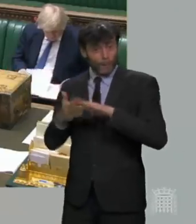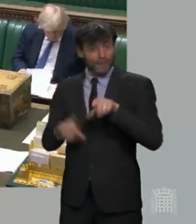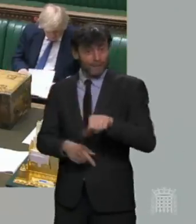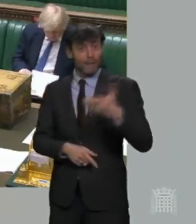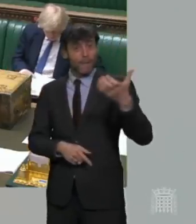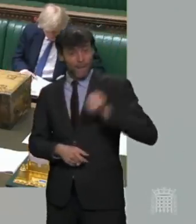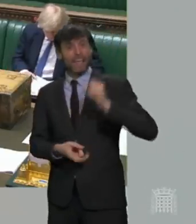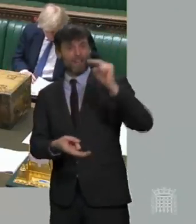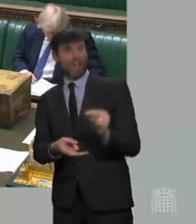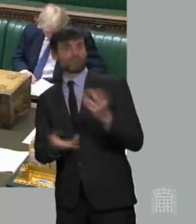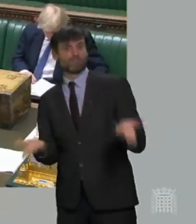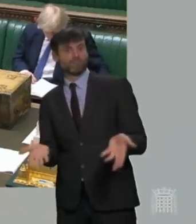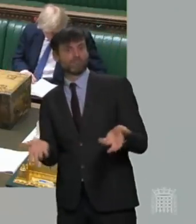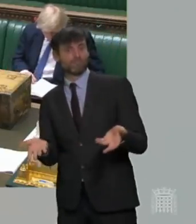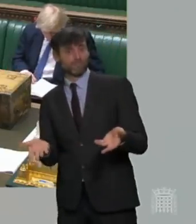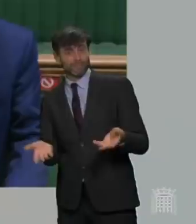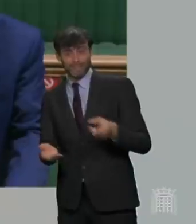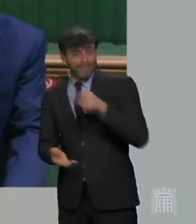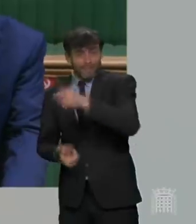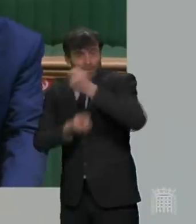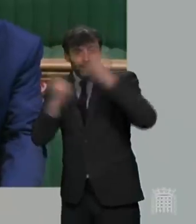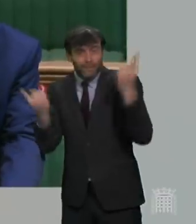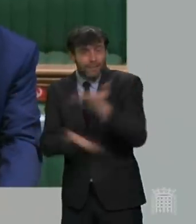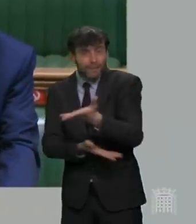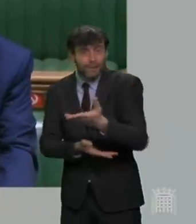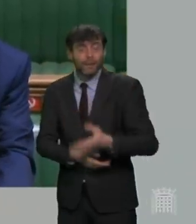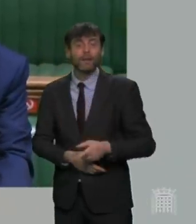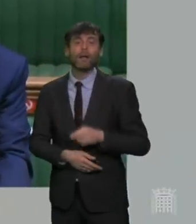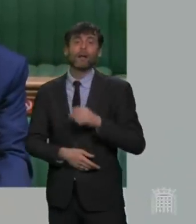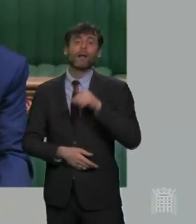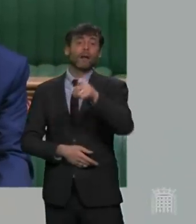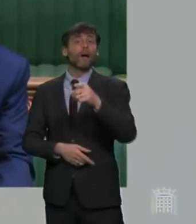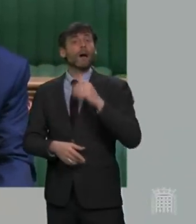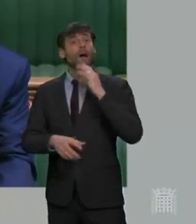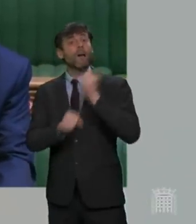Mr Speaker, the Government promised honesty, but the truth is that they can afford to give